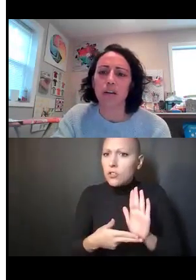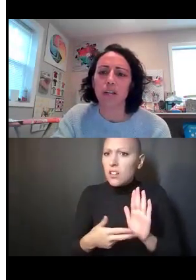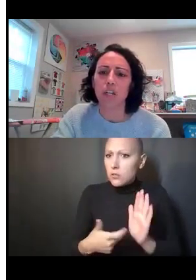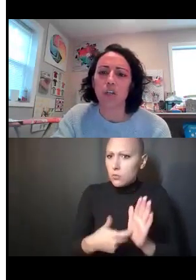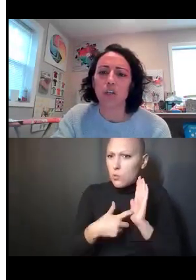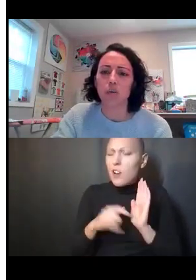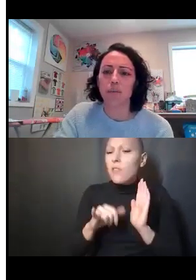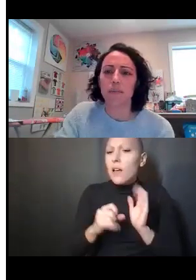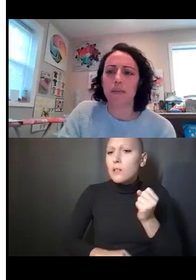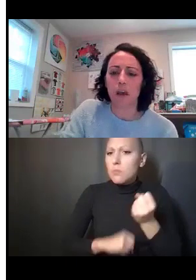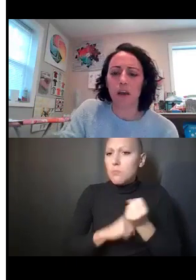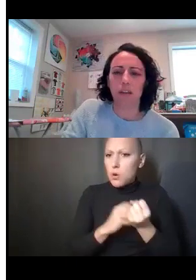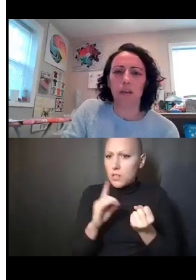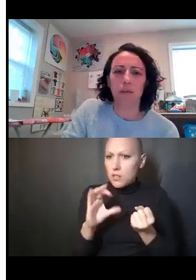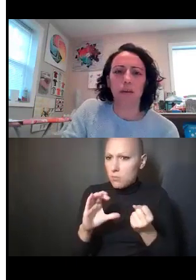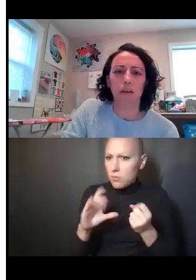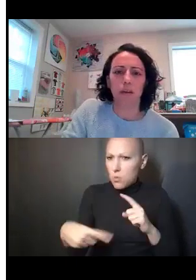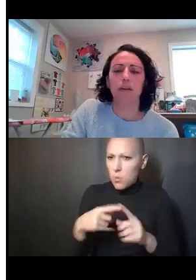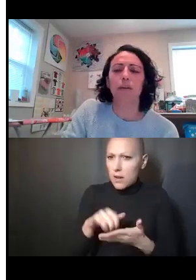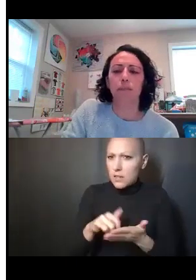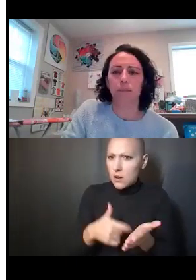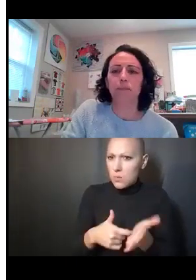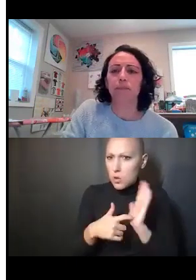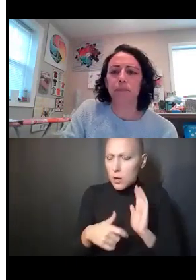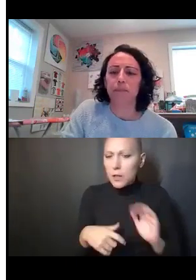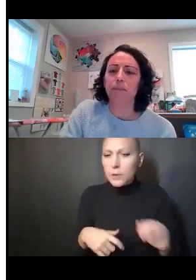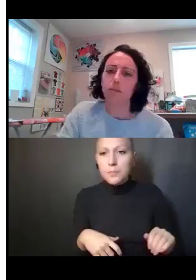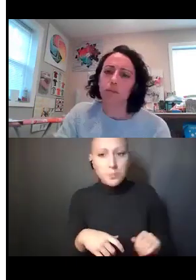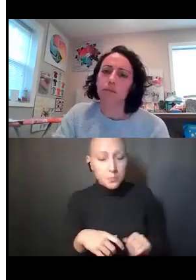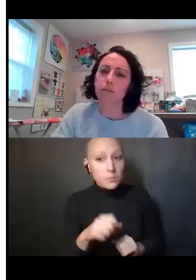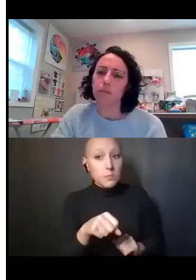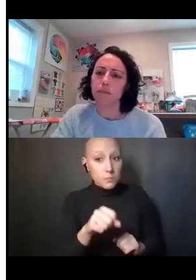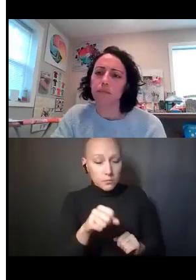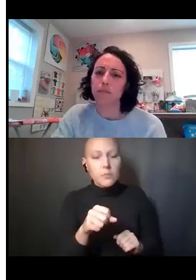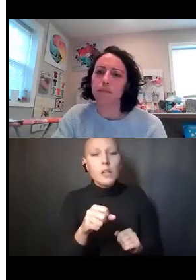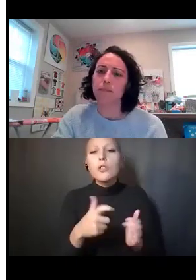Do you want to maybe talk a little bit about .. . Michelle Bulls: It's required at the time .. . Yeah, it's required when you submit the